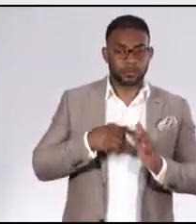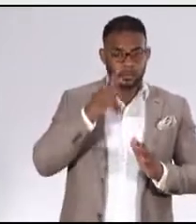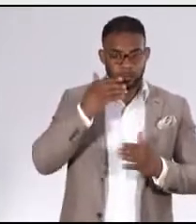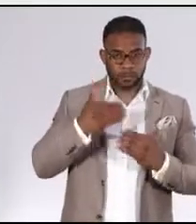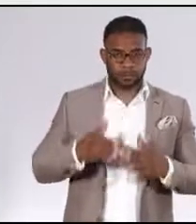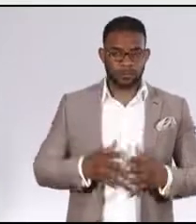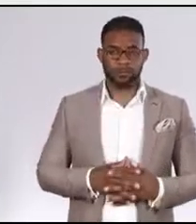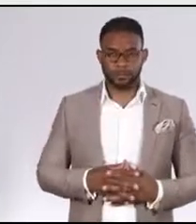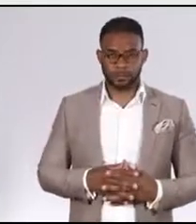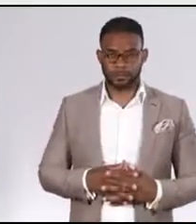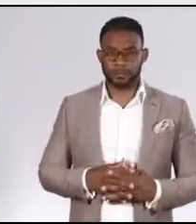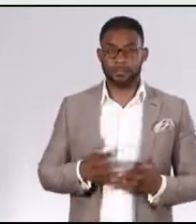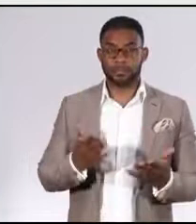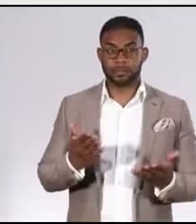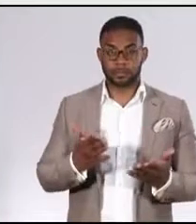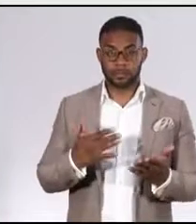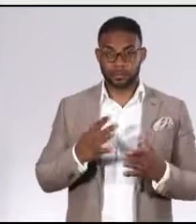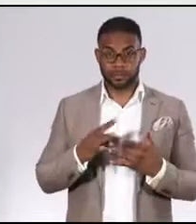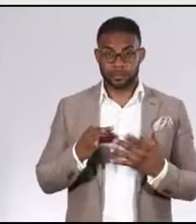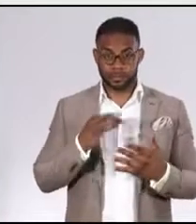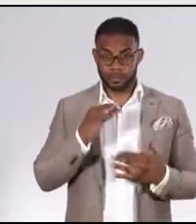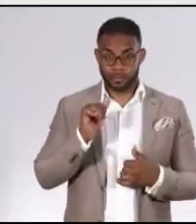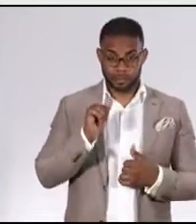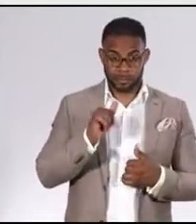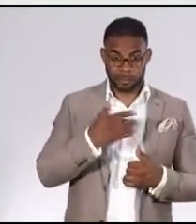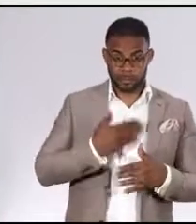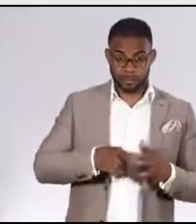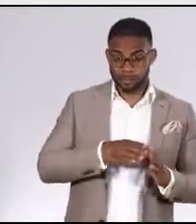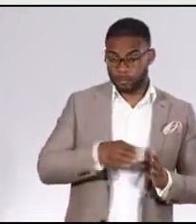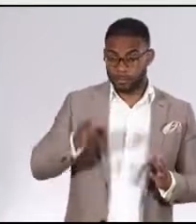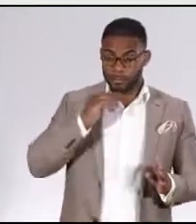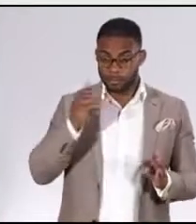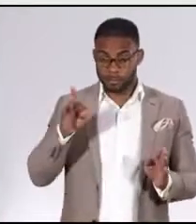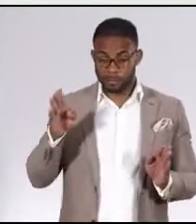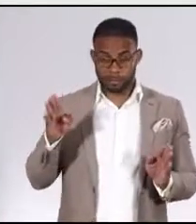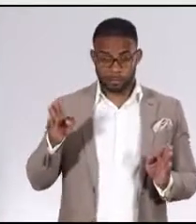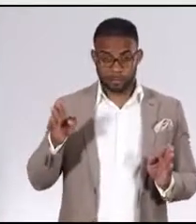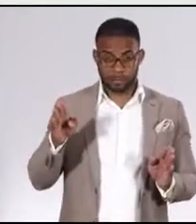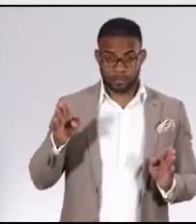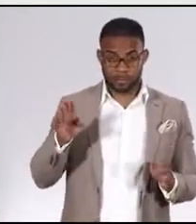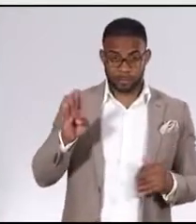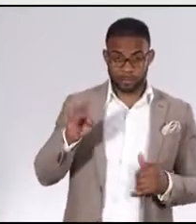and so Here our options are a birth to 18, being 19 to 30 years of age.